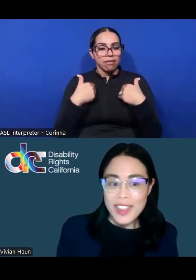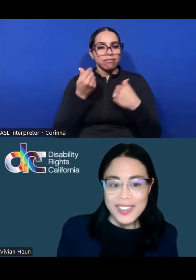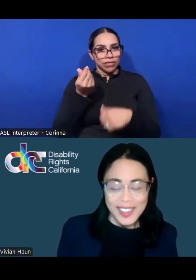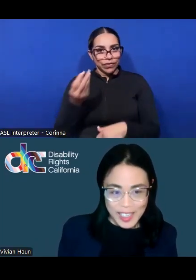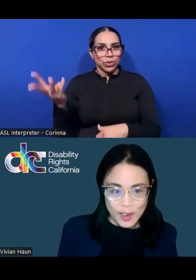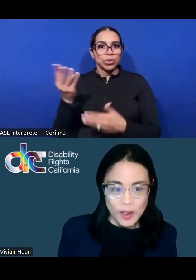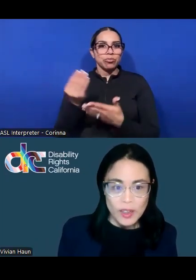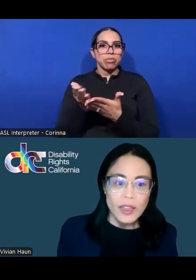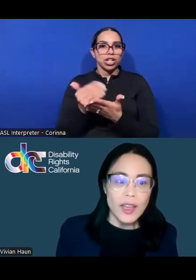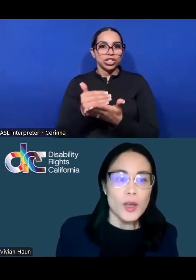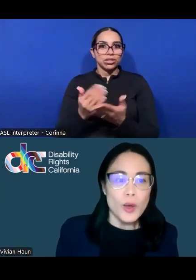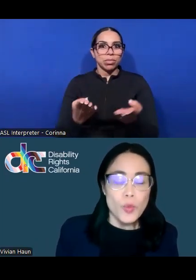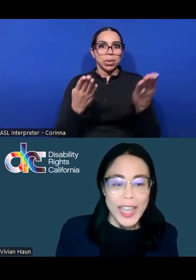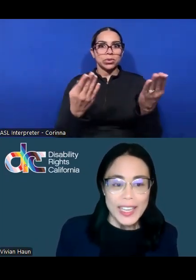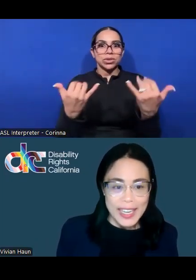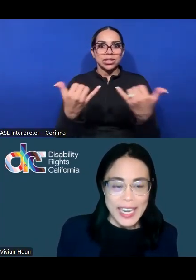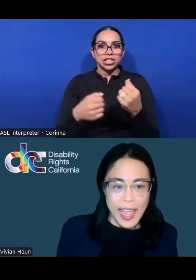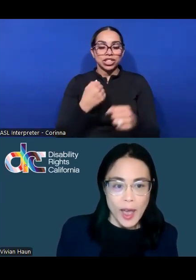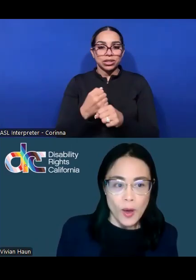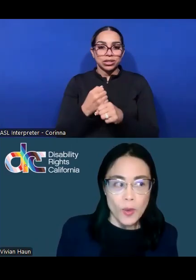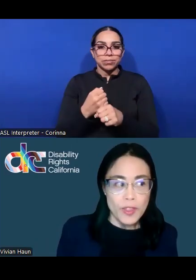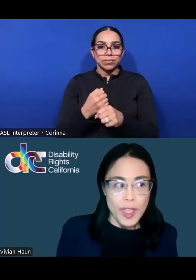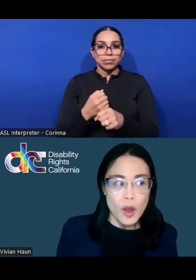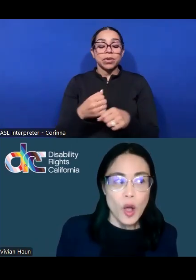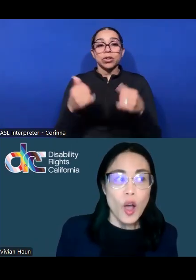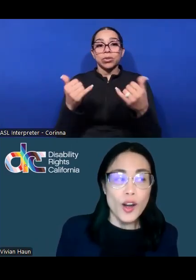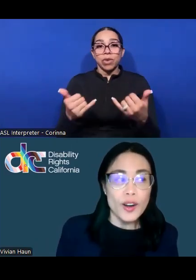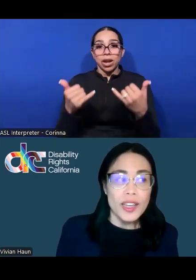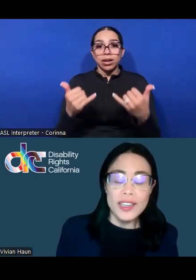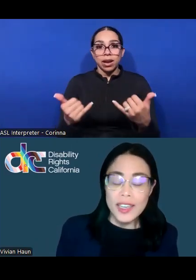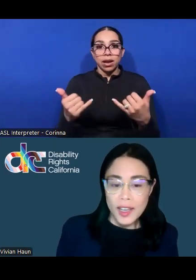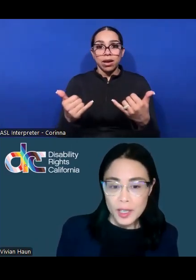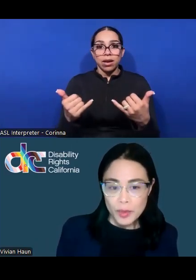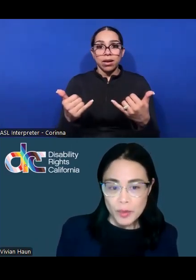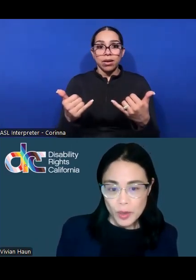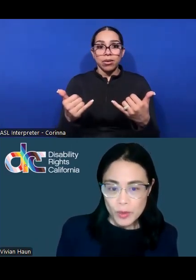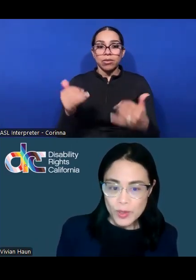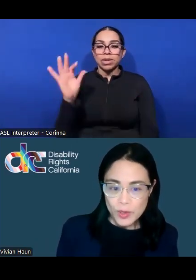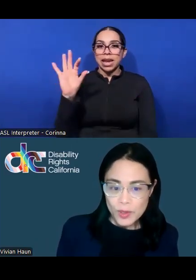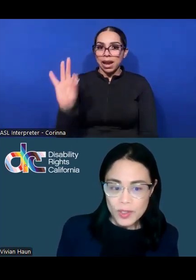this year. Right now there are nine proposals,